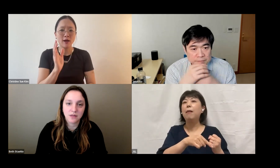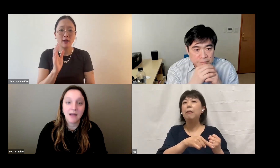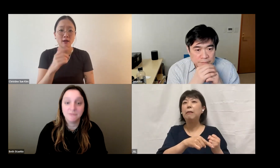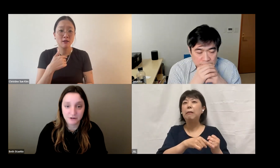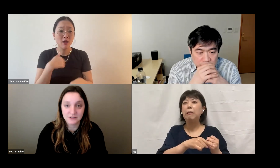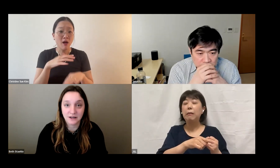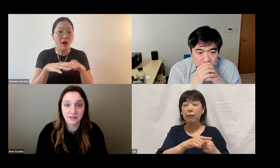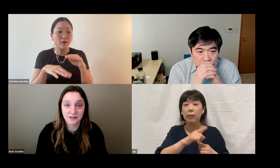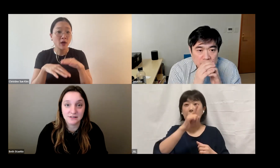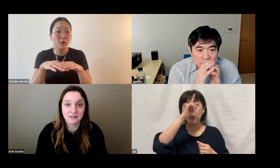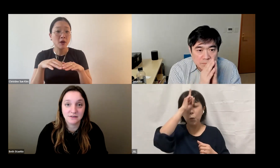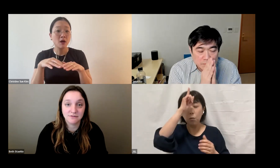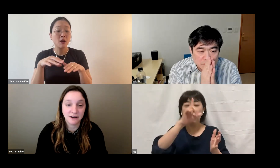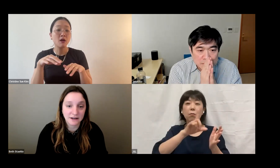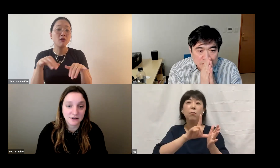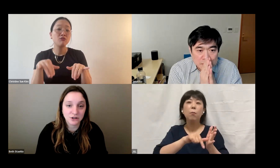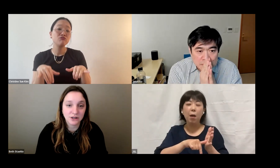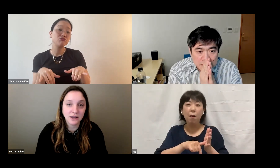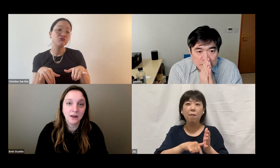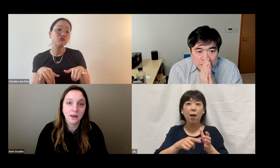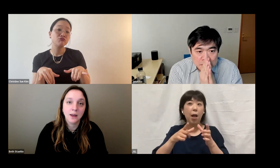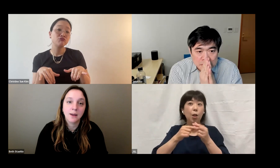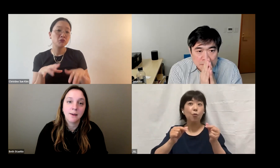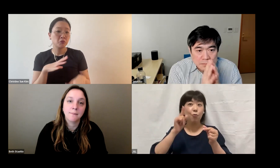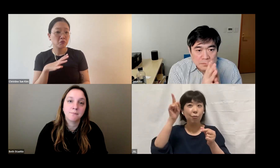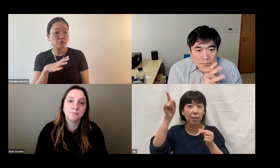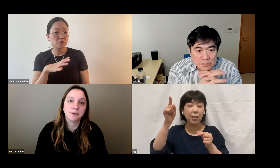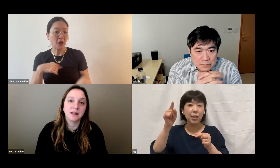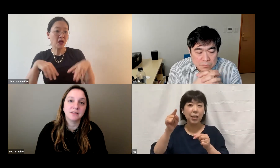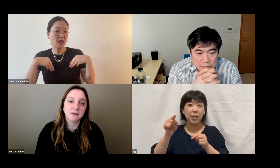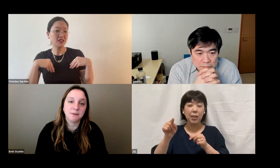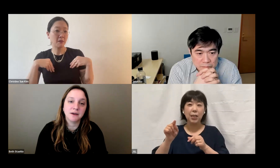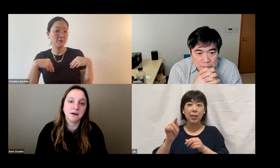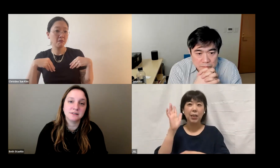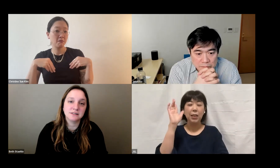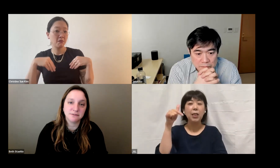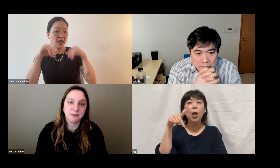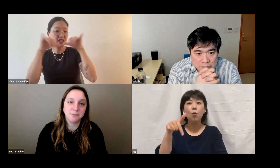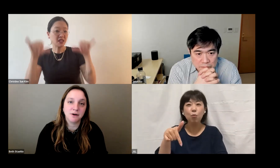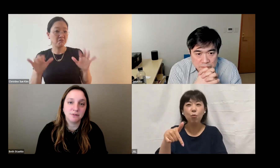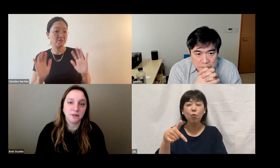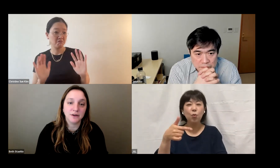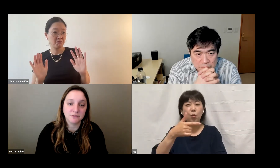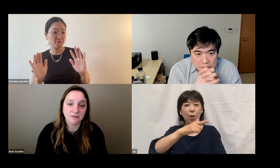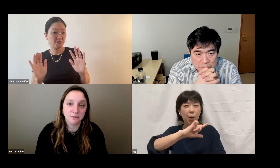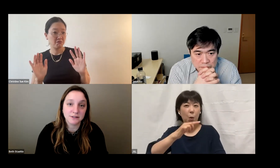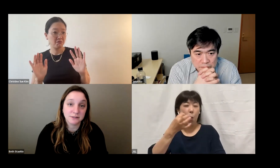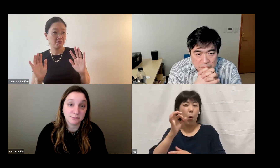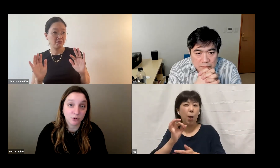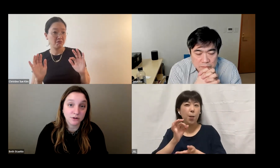efforts like this financially, but I think because deaf people have a lot of government support,